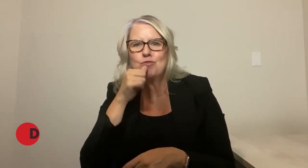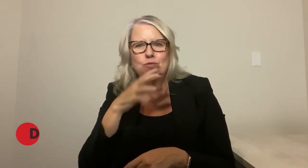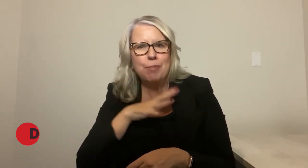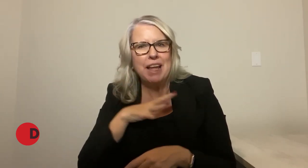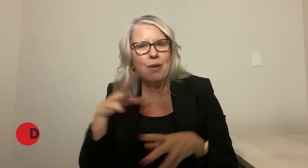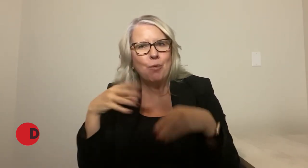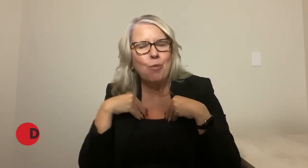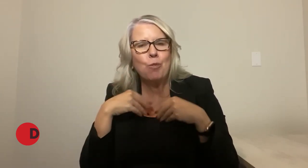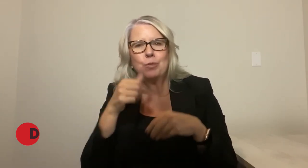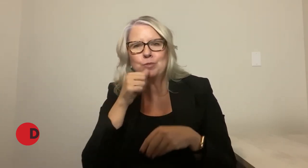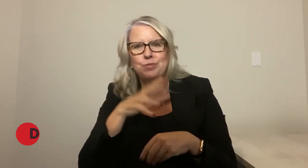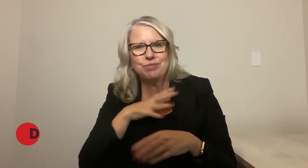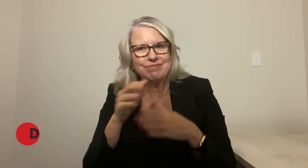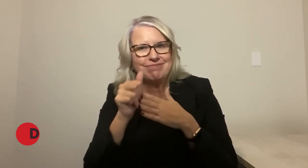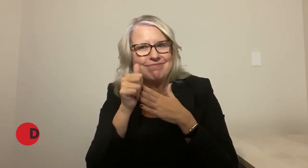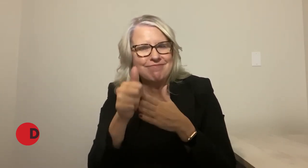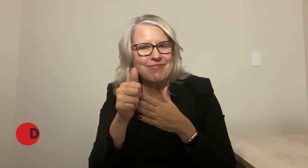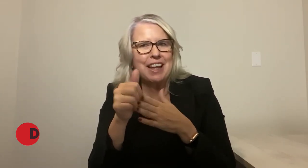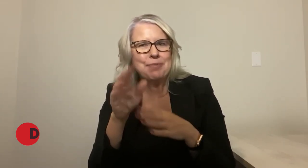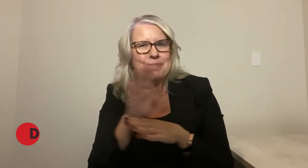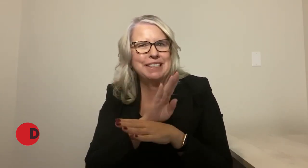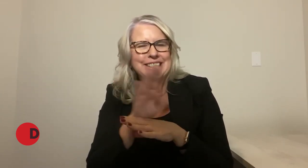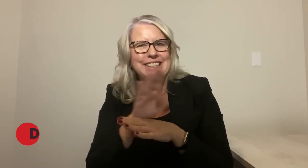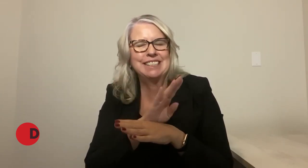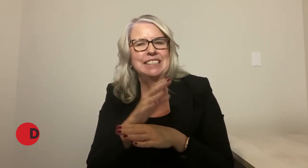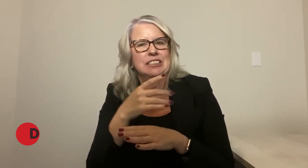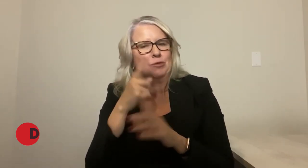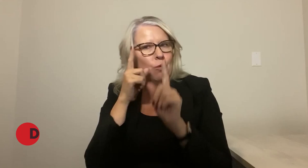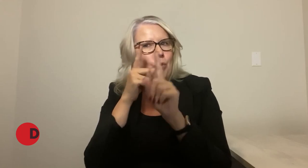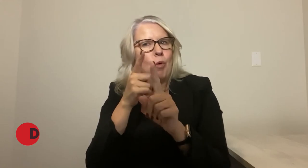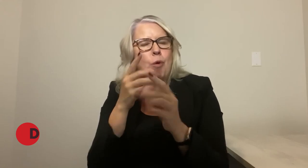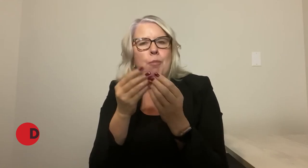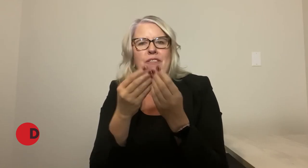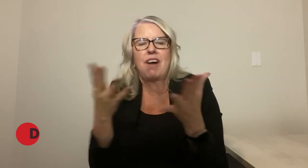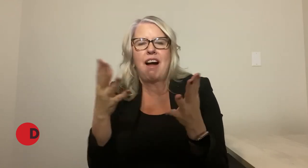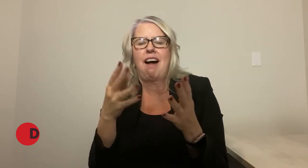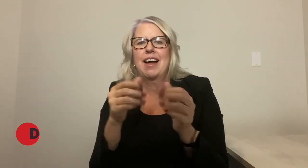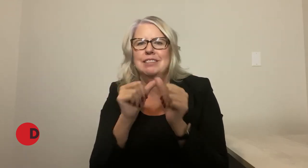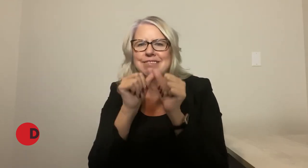We are a women-owned and women-led business with the goal to provide